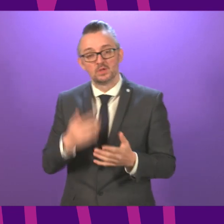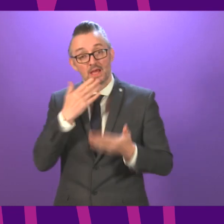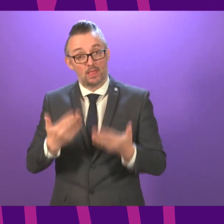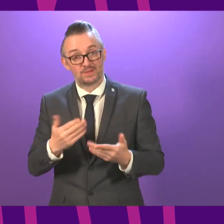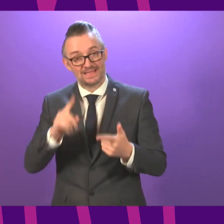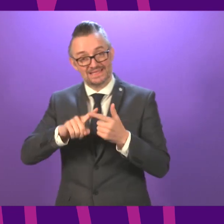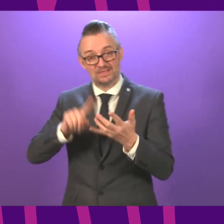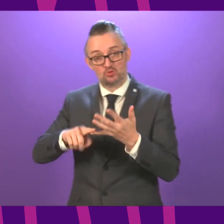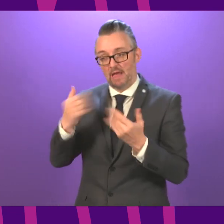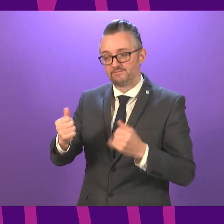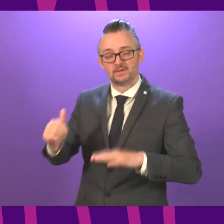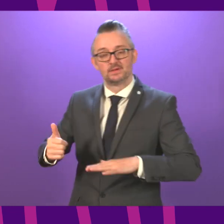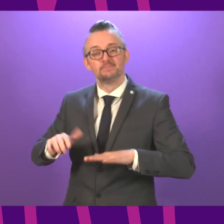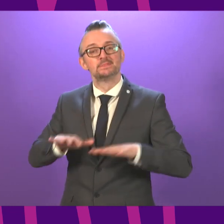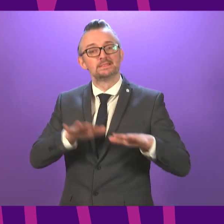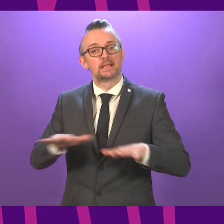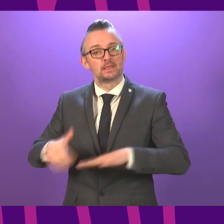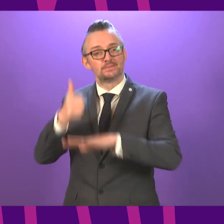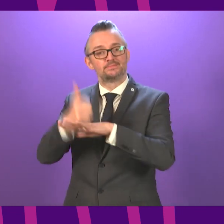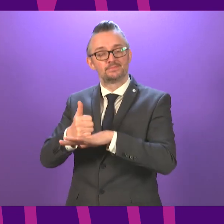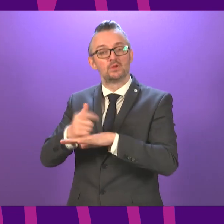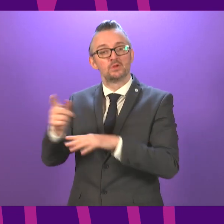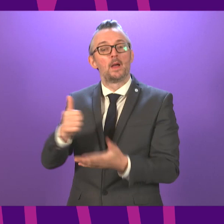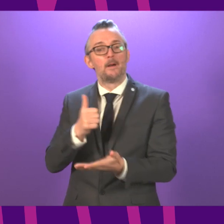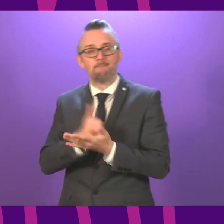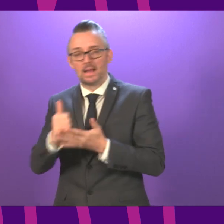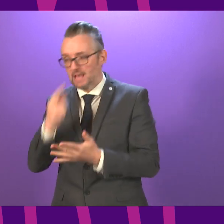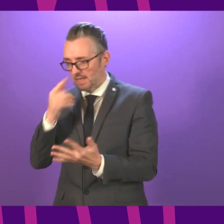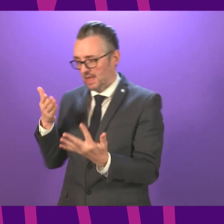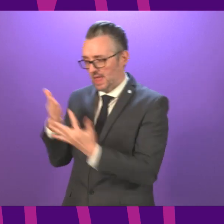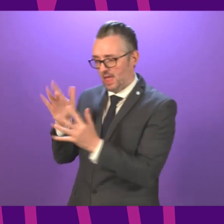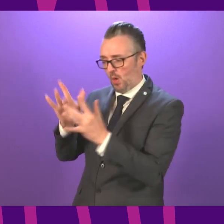banks and landlords can access a UK Government web portal. Many EU citizens are concerned that